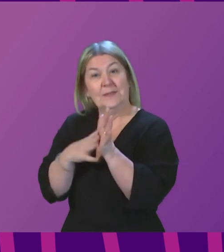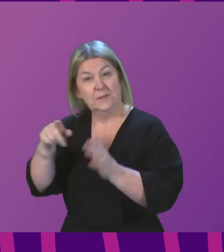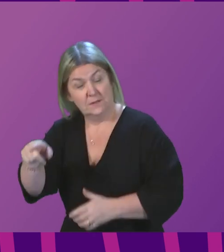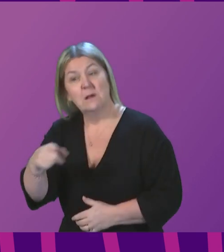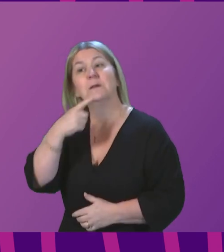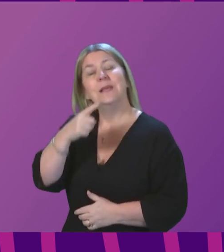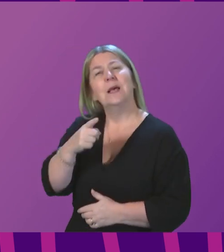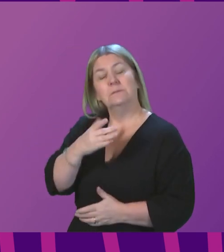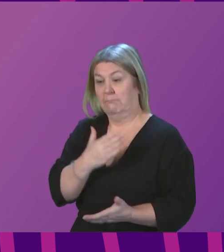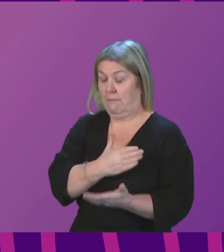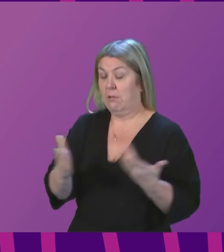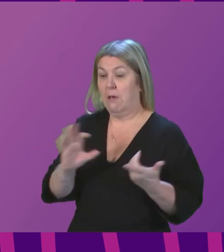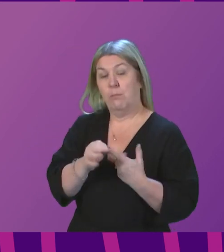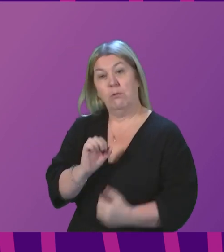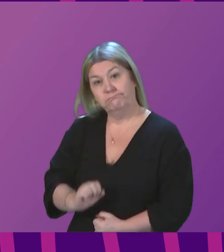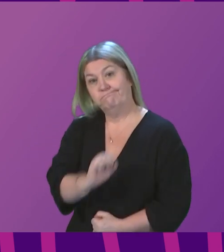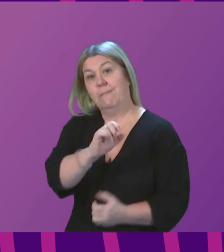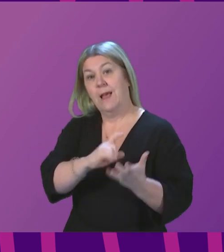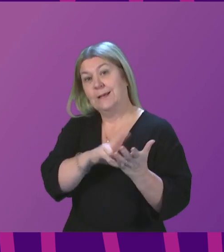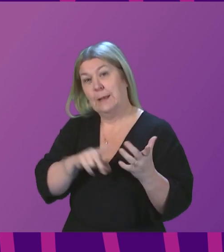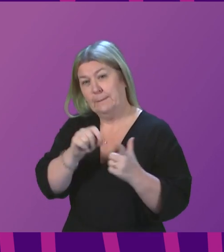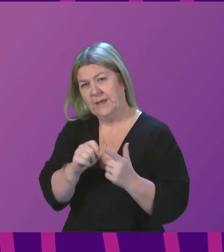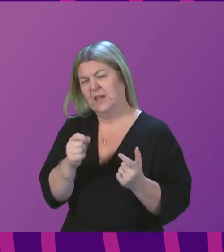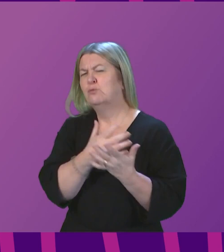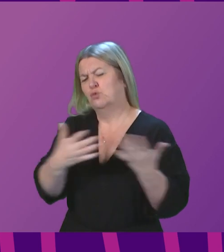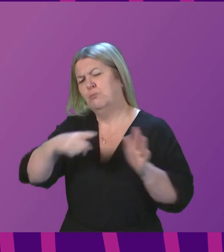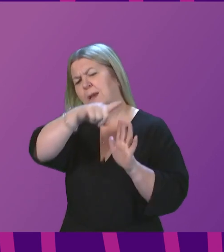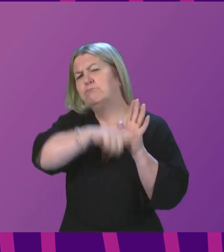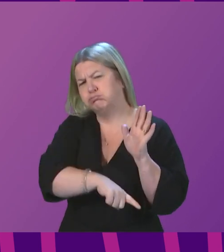that her Government had imposed too many Covid restrictions over Christmas?